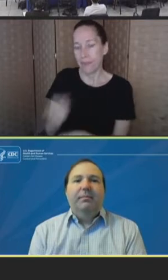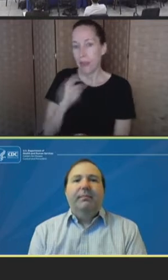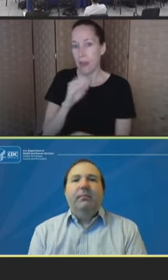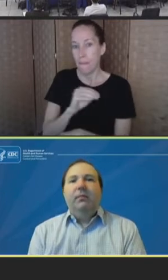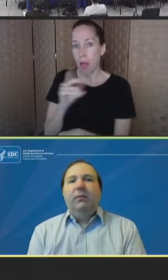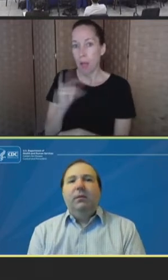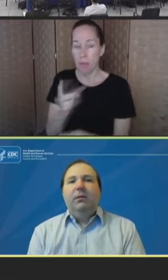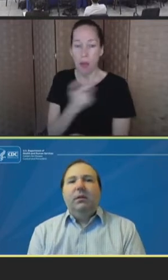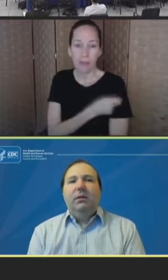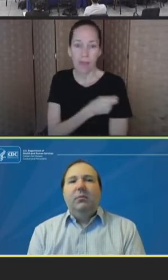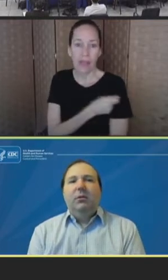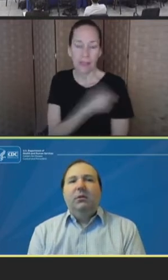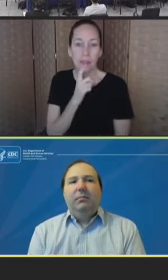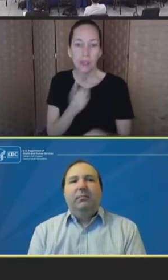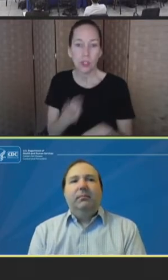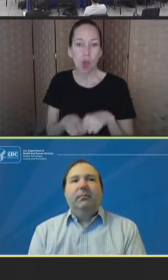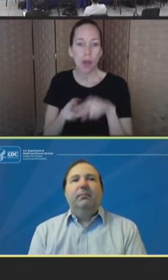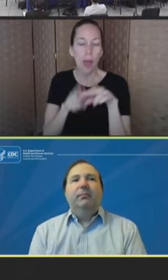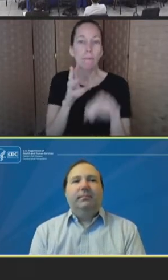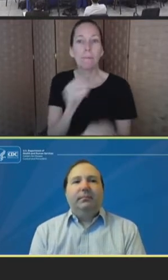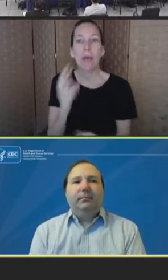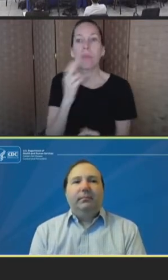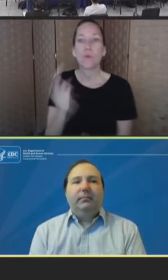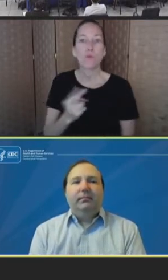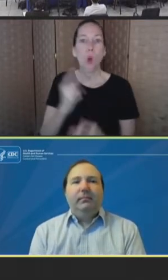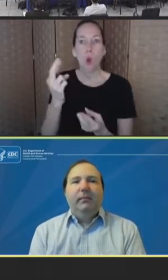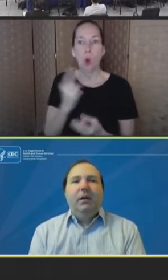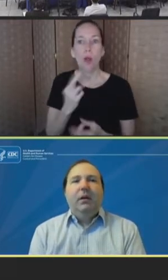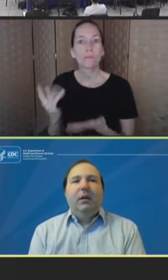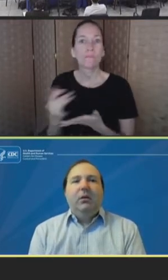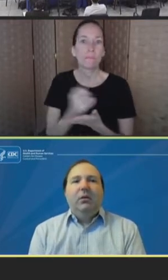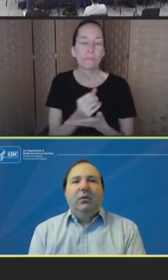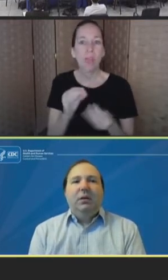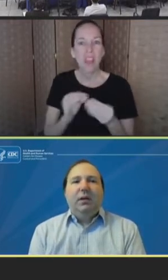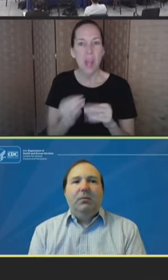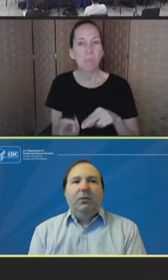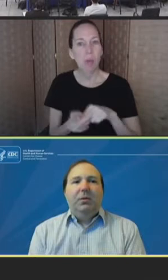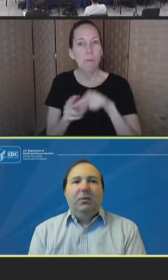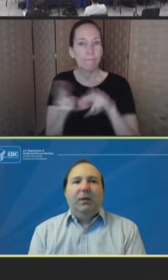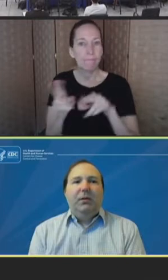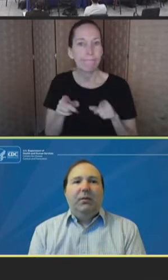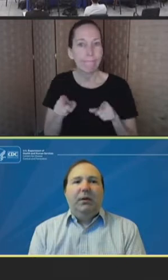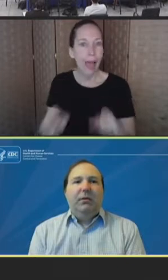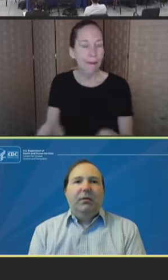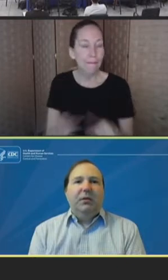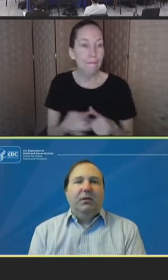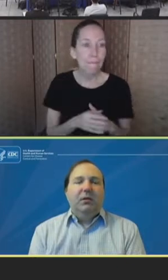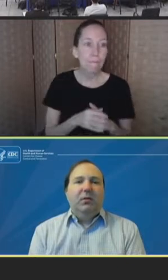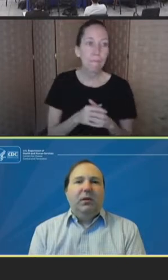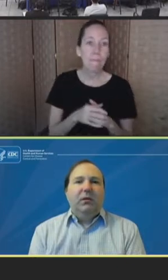The next slide, please. So this table just provides some characteristics of